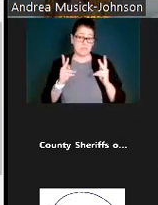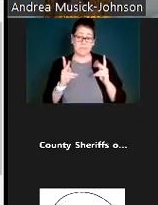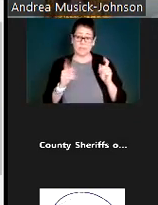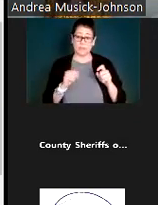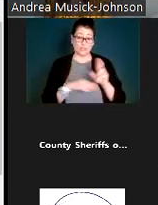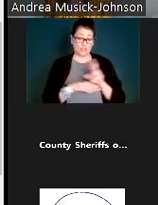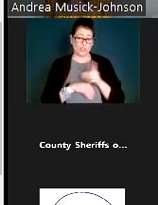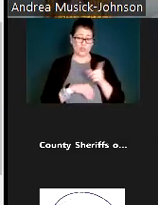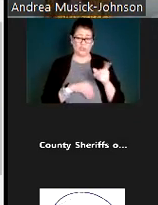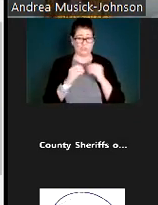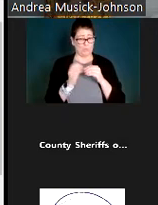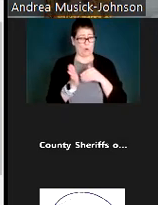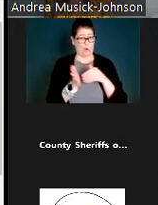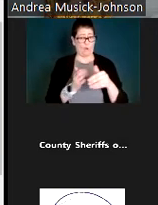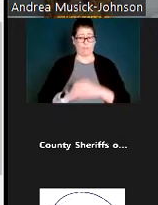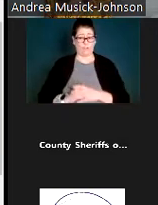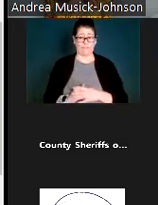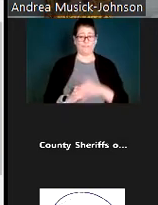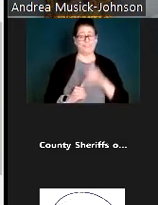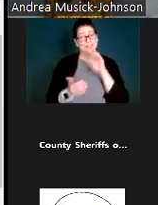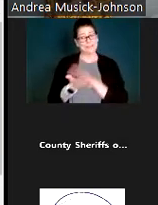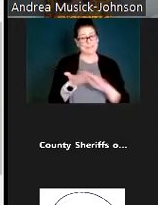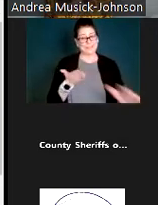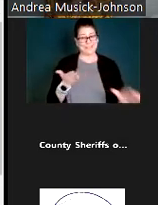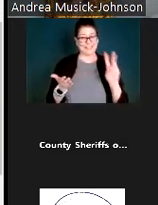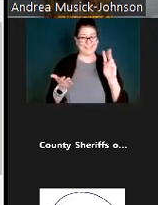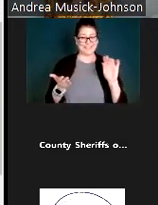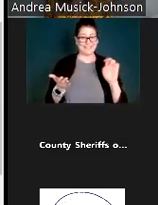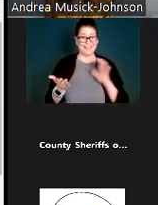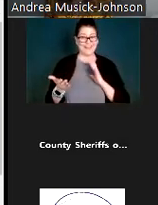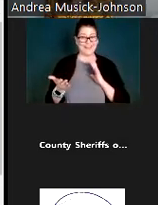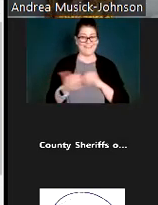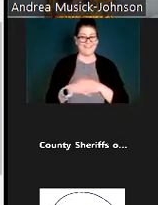more often and it's great that VINE offers that. If you will give me a minute,